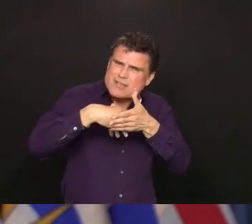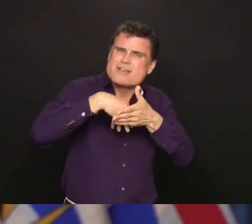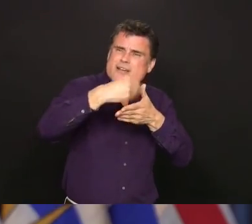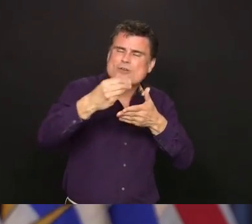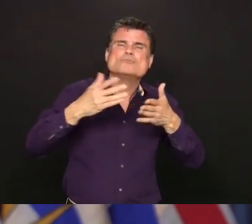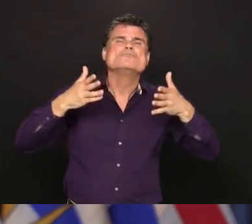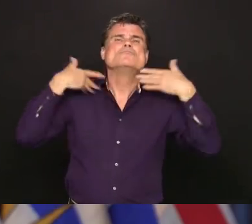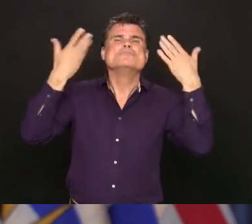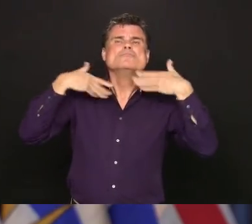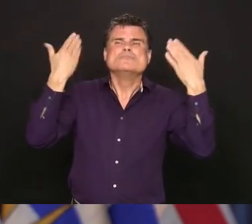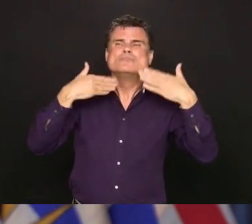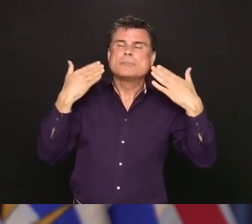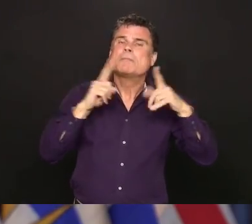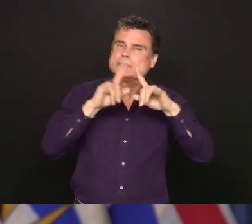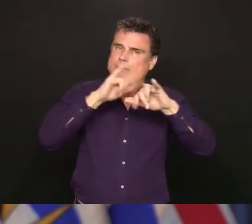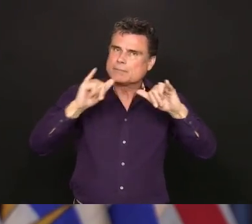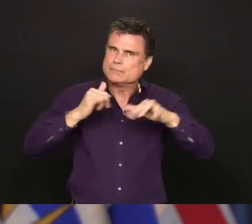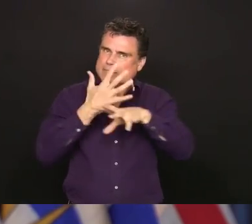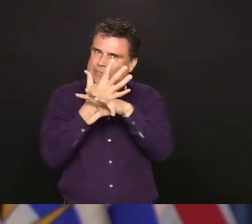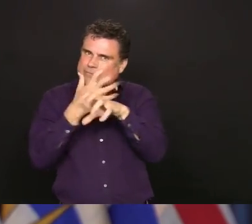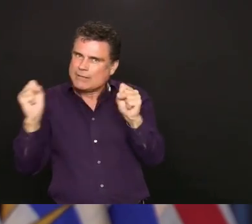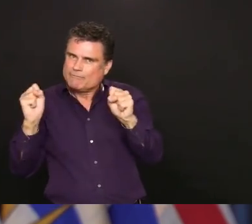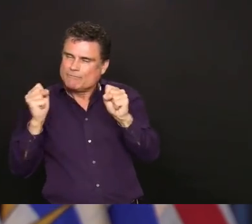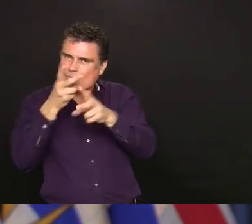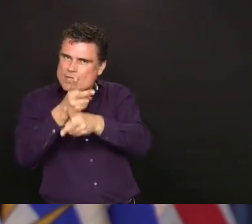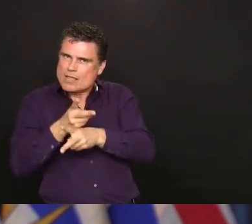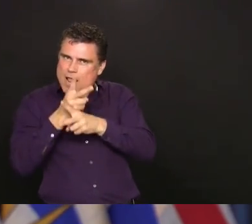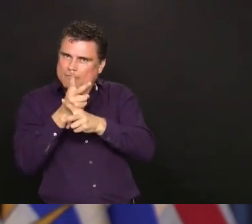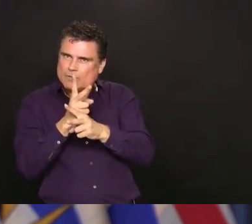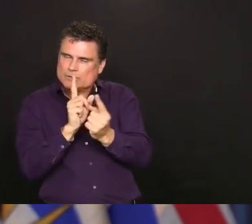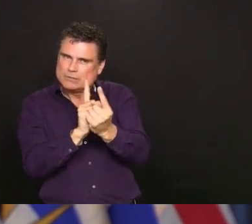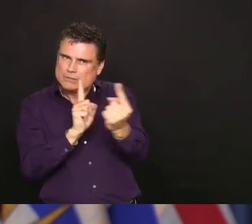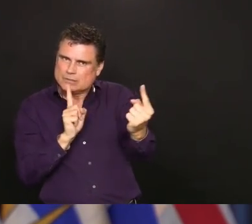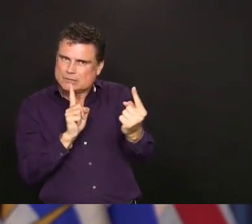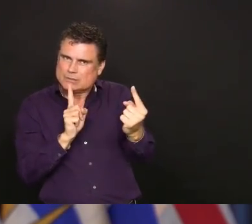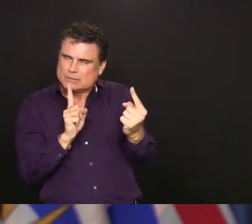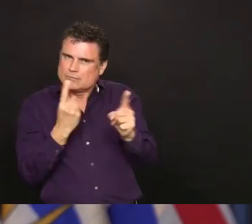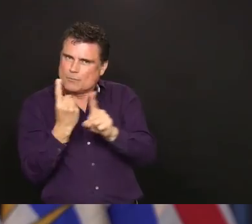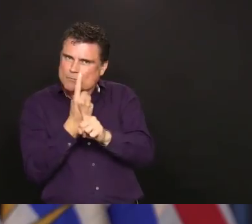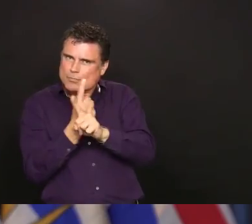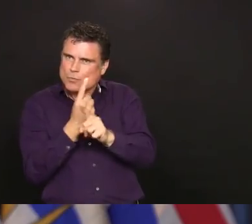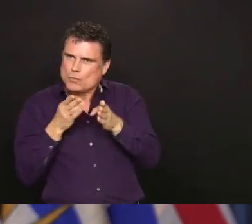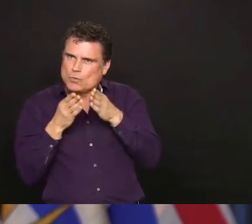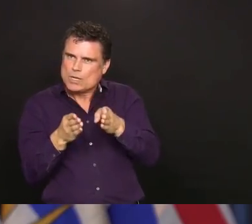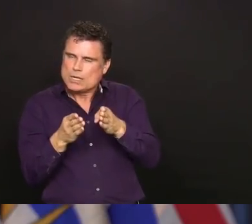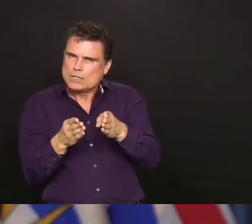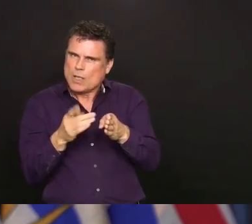We have time for one more question today. Formy reporters that didn't get to ask a